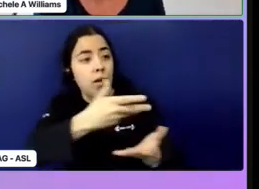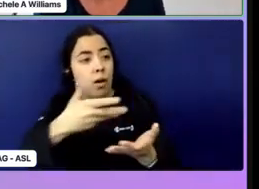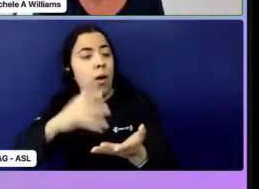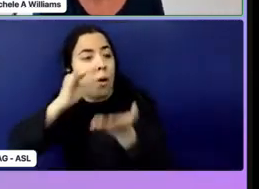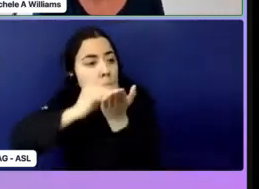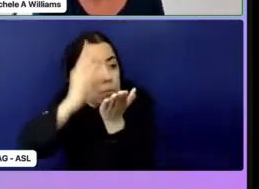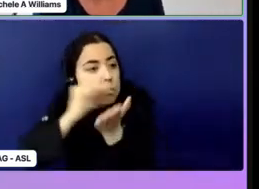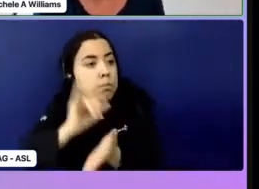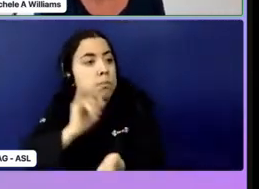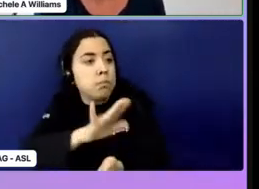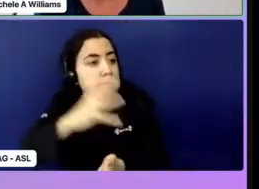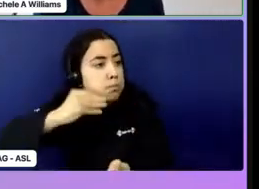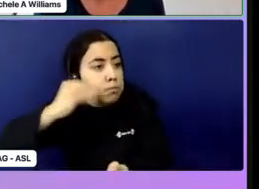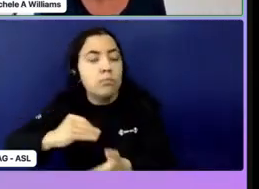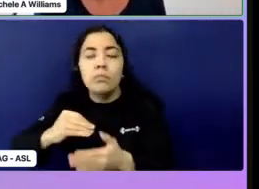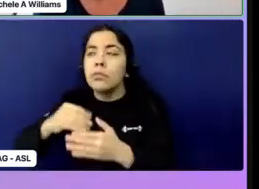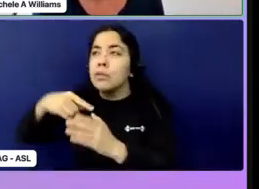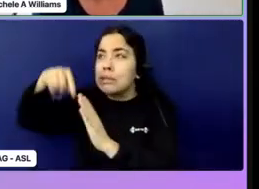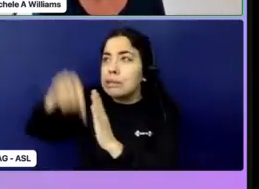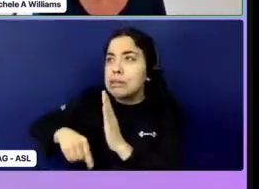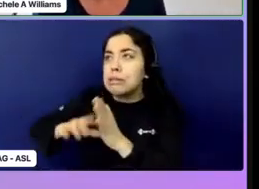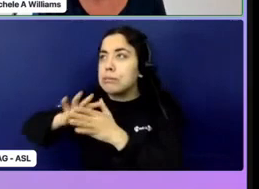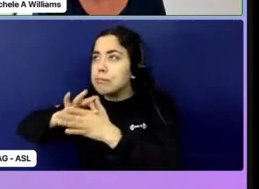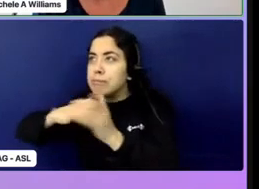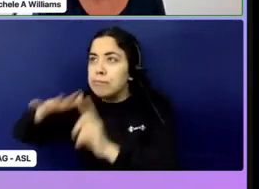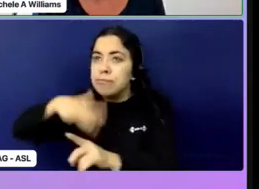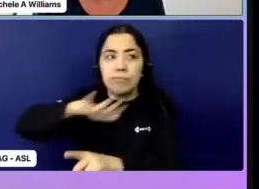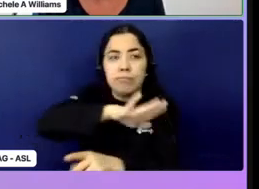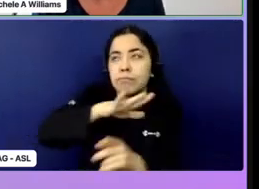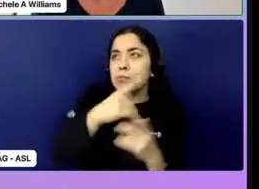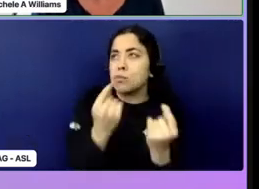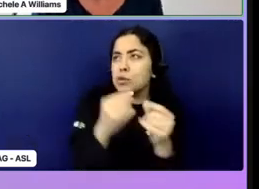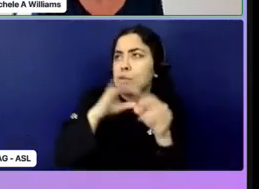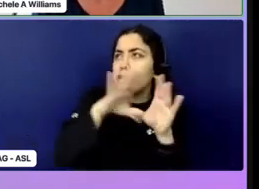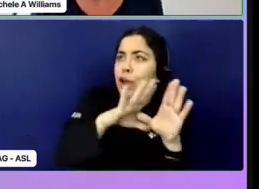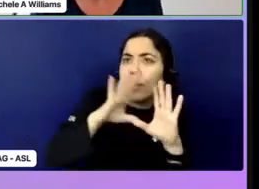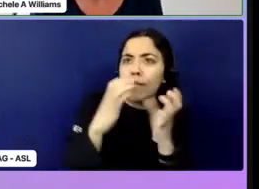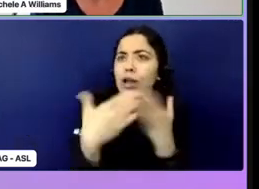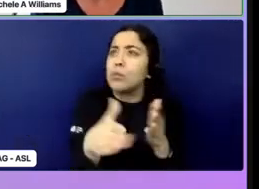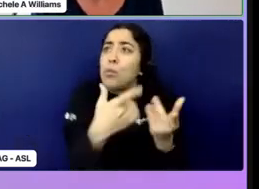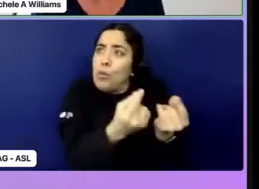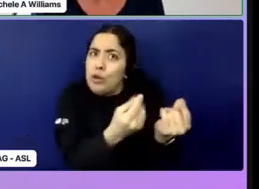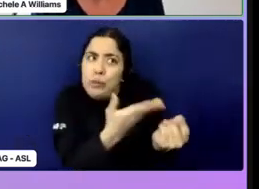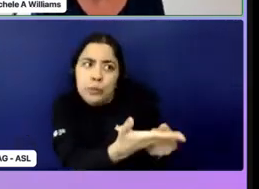time students, and then when we brought that information back, when we brought back that deeper contextual